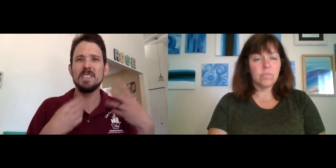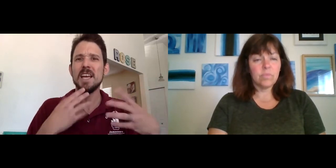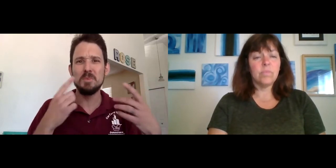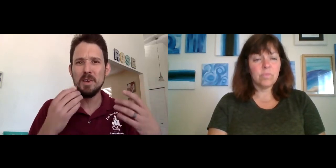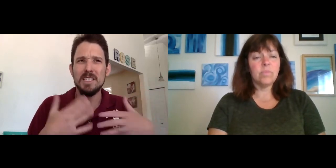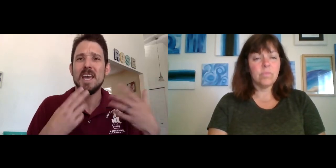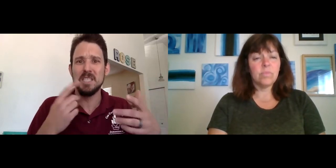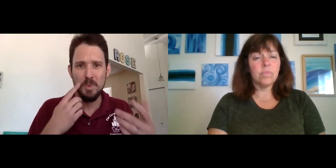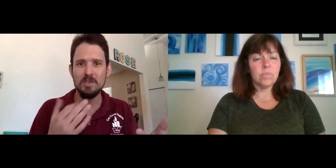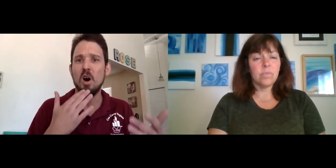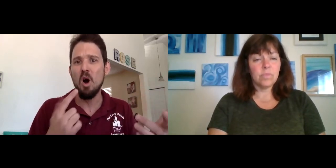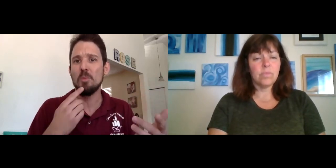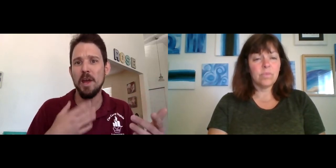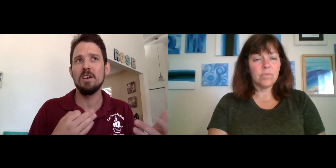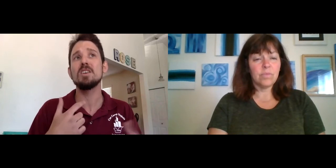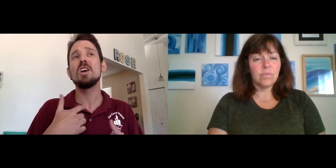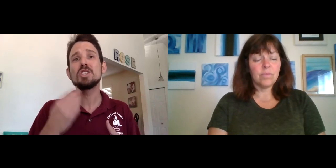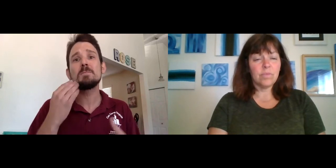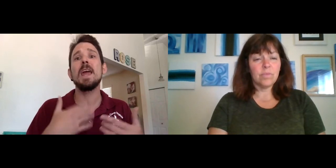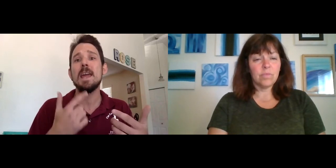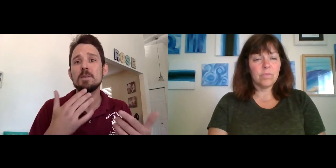It's a fun experience an experience all parents should be able to